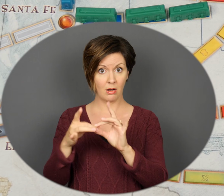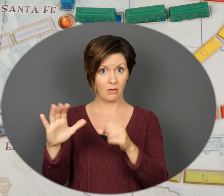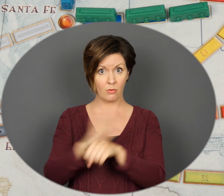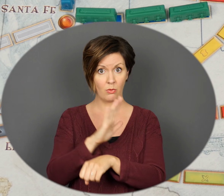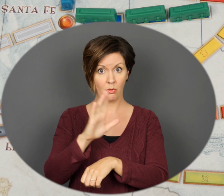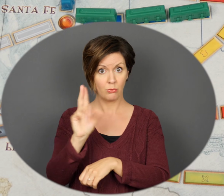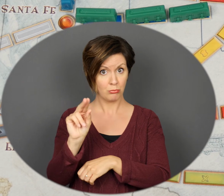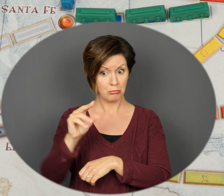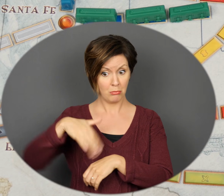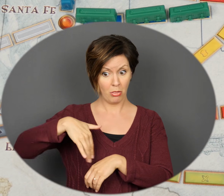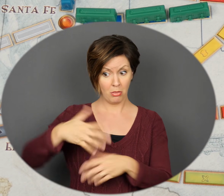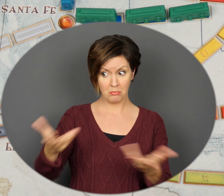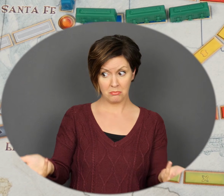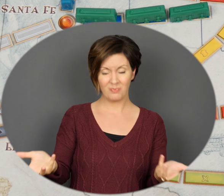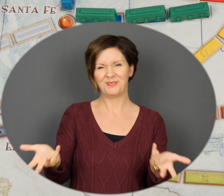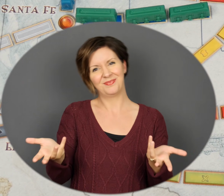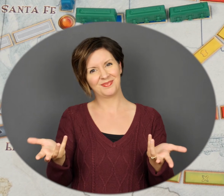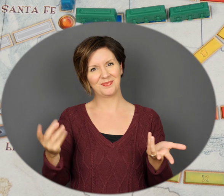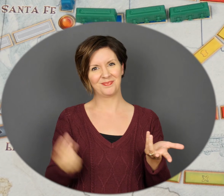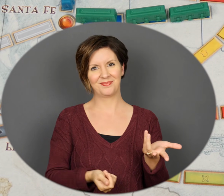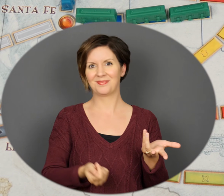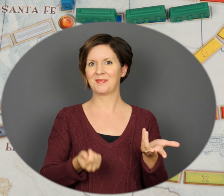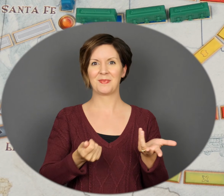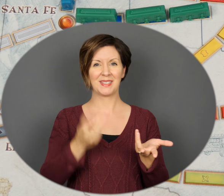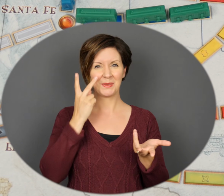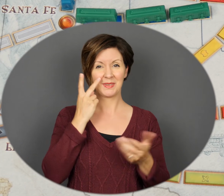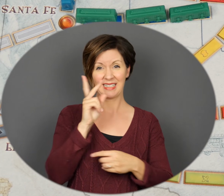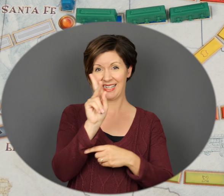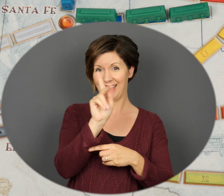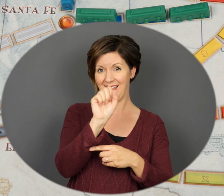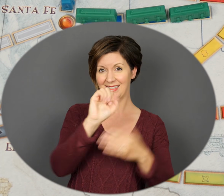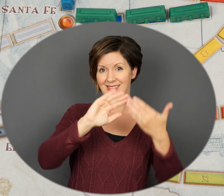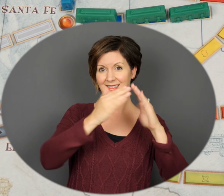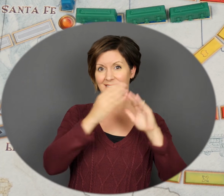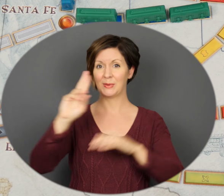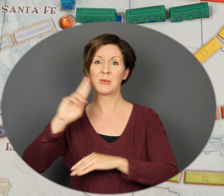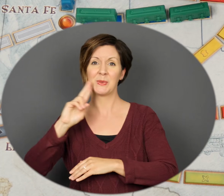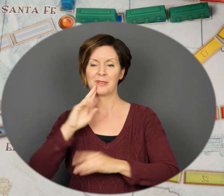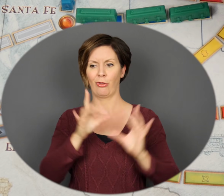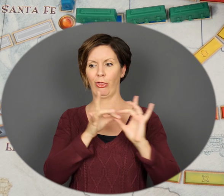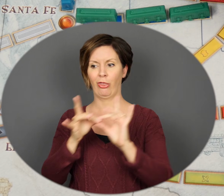destinations on your tickets as in this case, the blue player has failed to connect Kansas City and Houston,